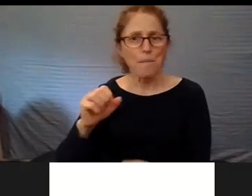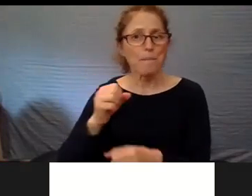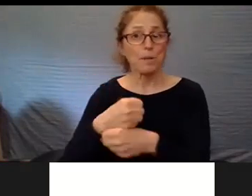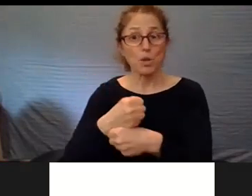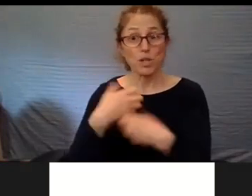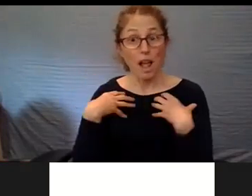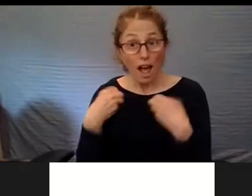for people, right?